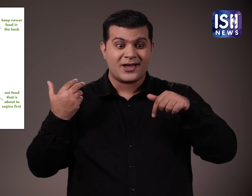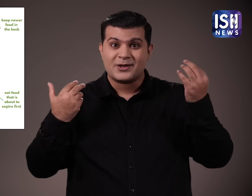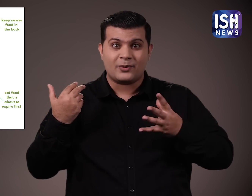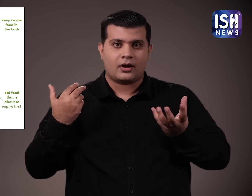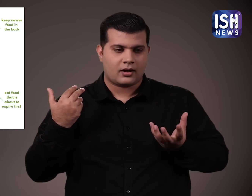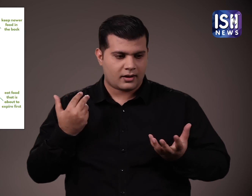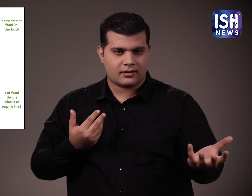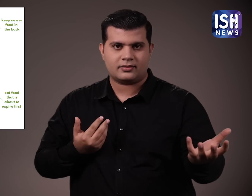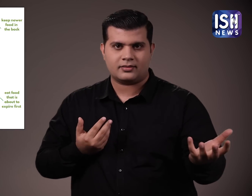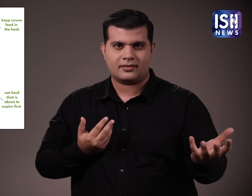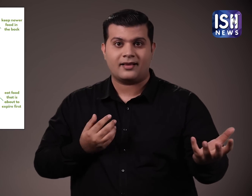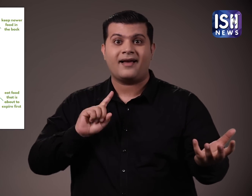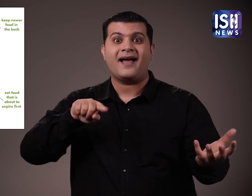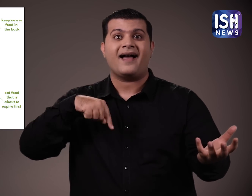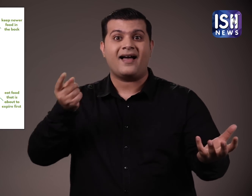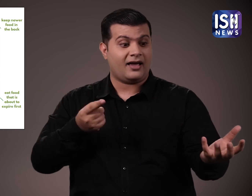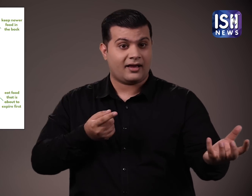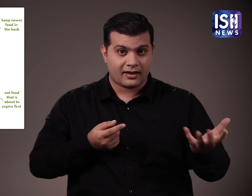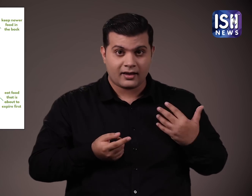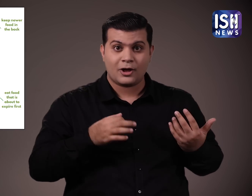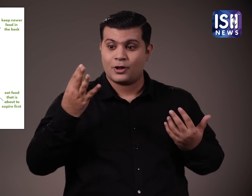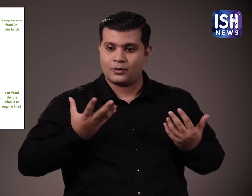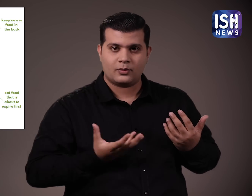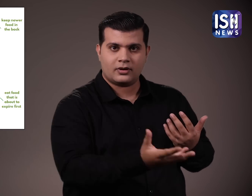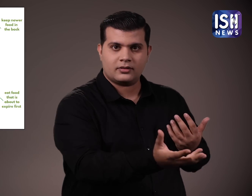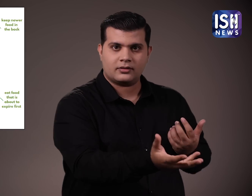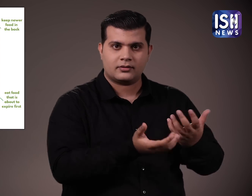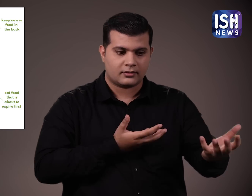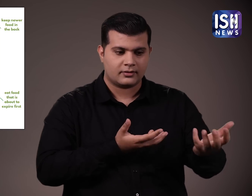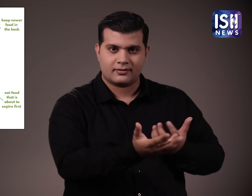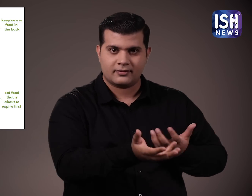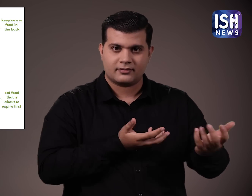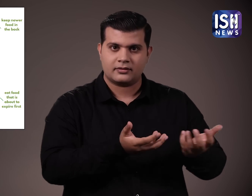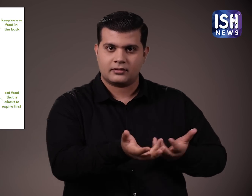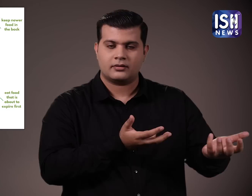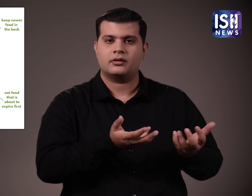Then again store the new food today. And the next day do the same. Keep doing this.